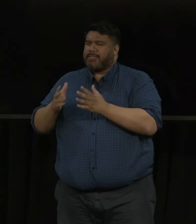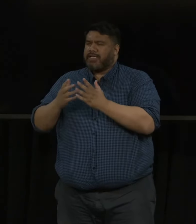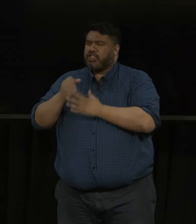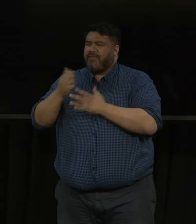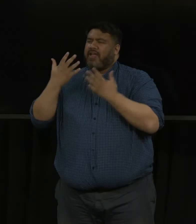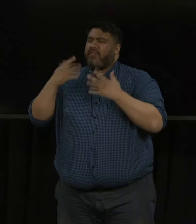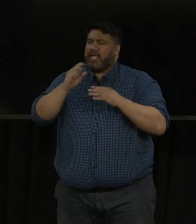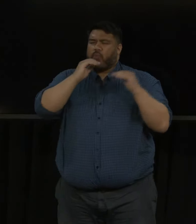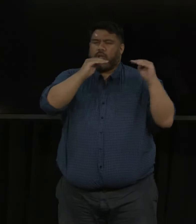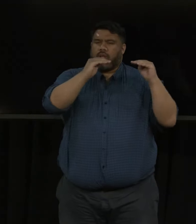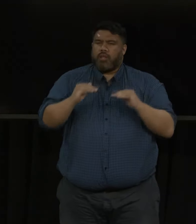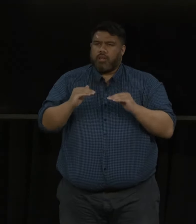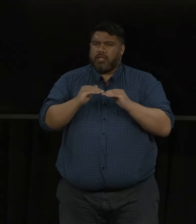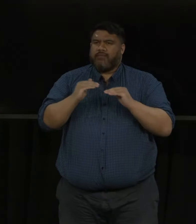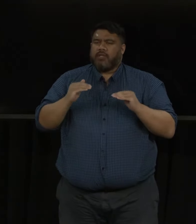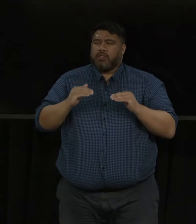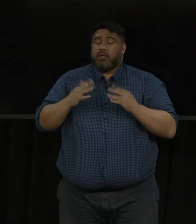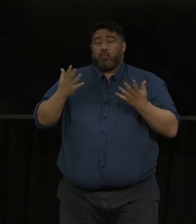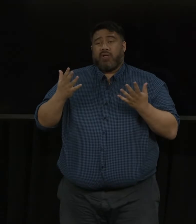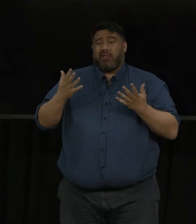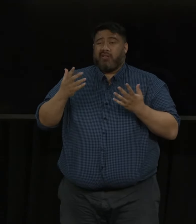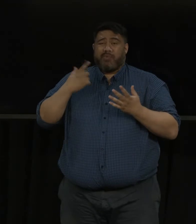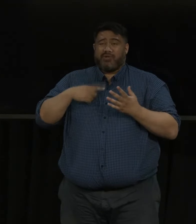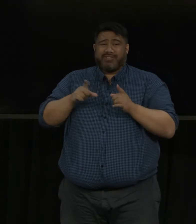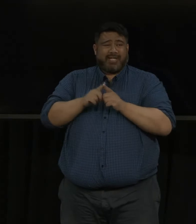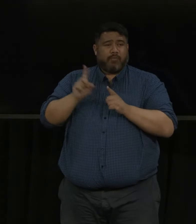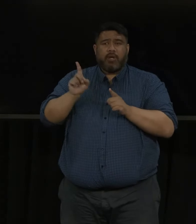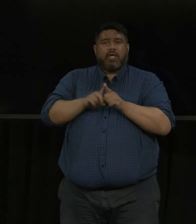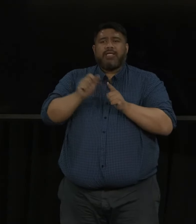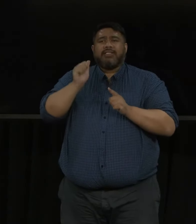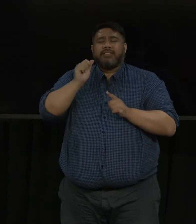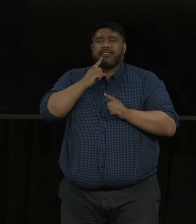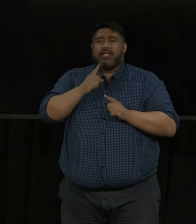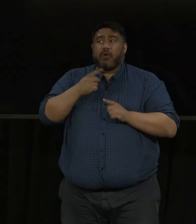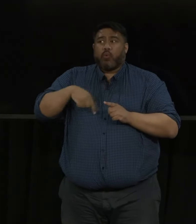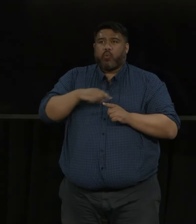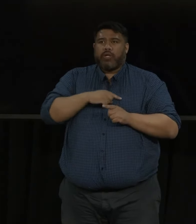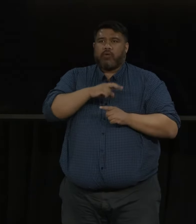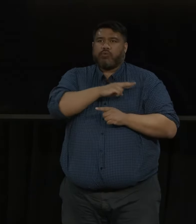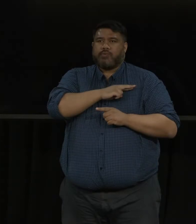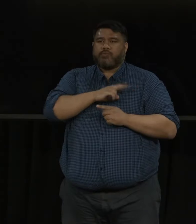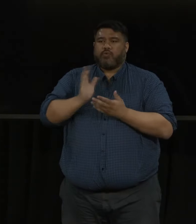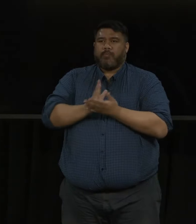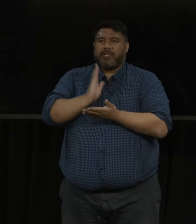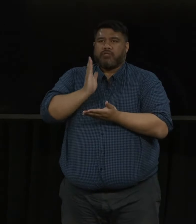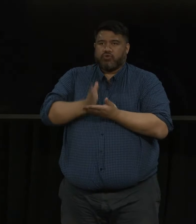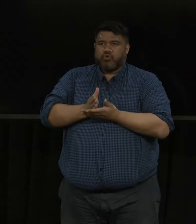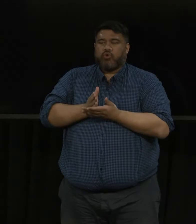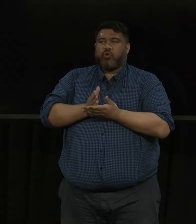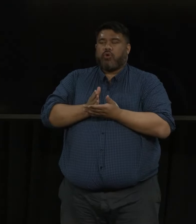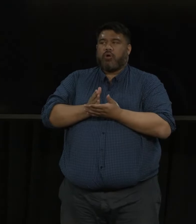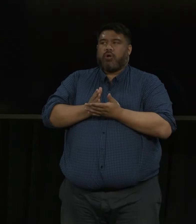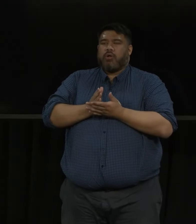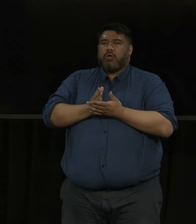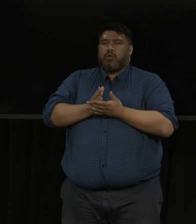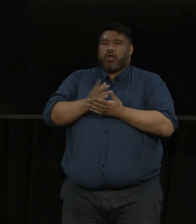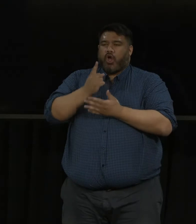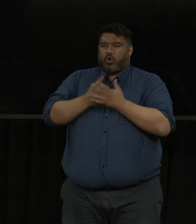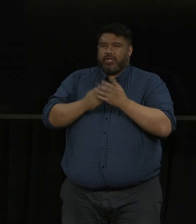firm vaccination numbers